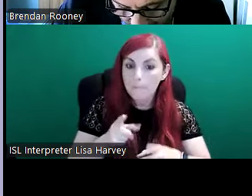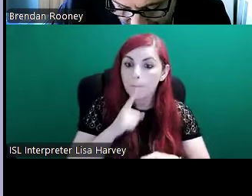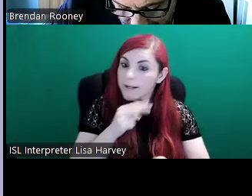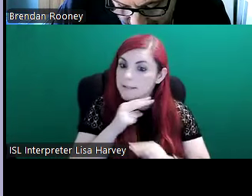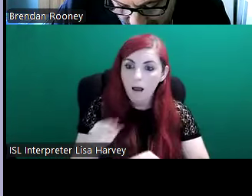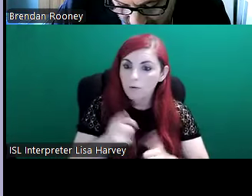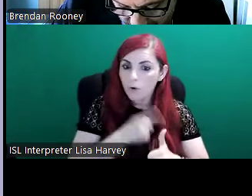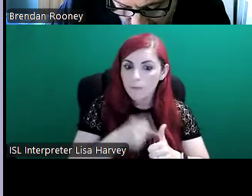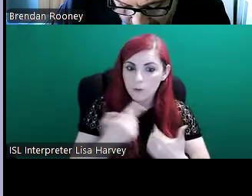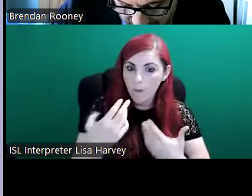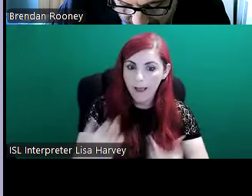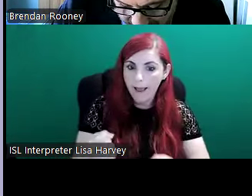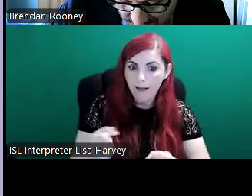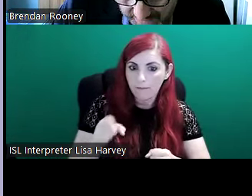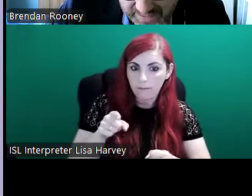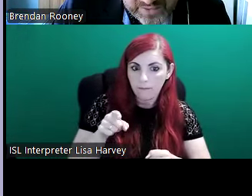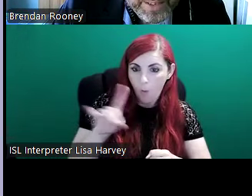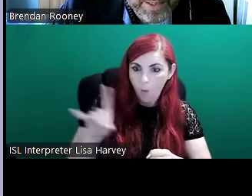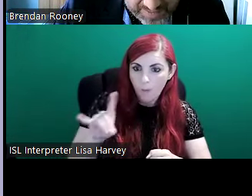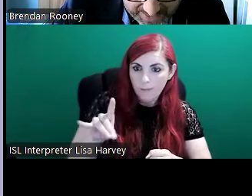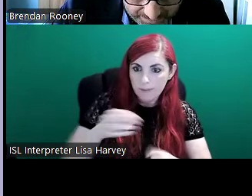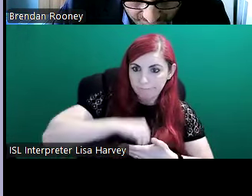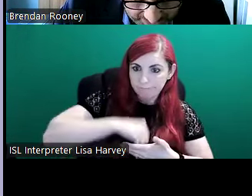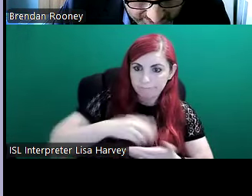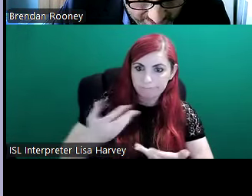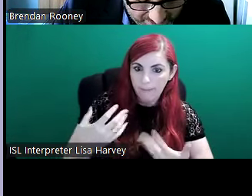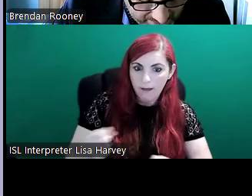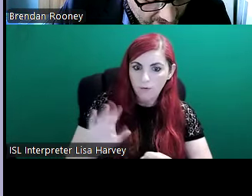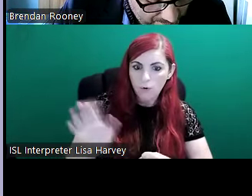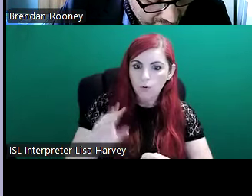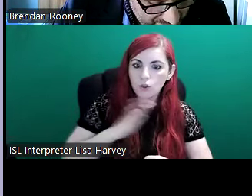of an inclination on Hone's part, to distance herself from religious art, but rather